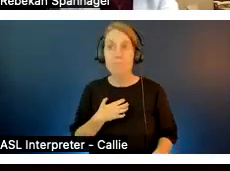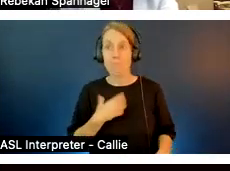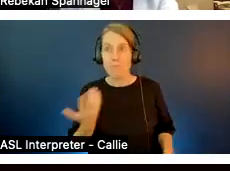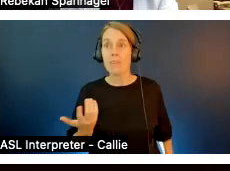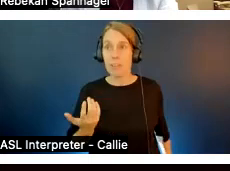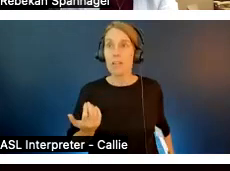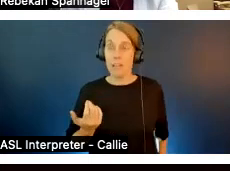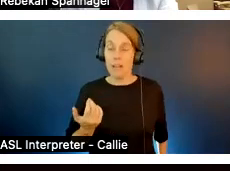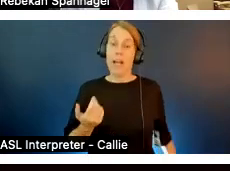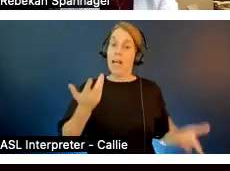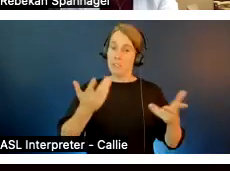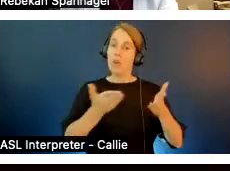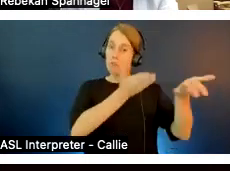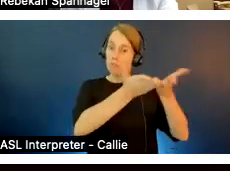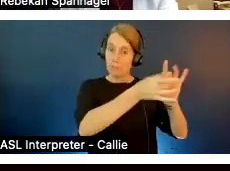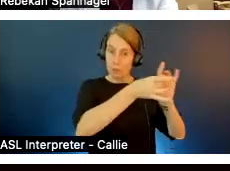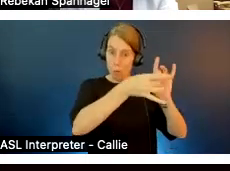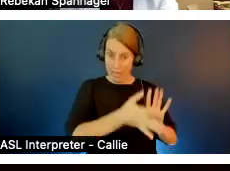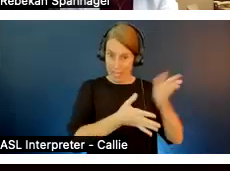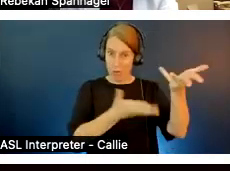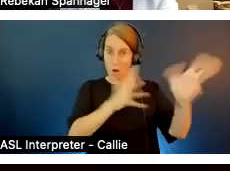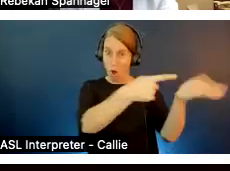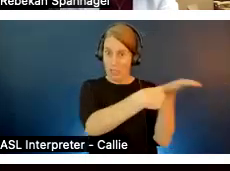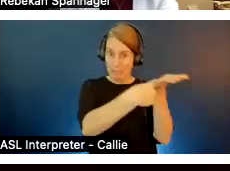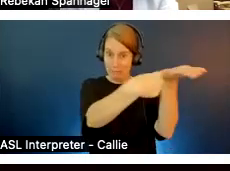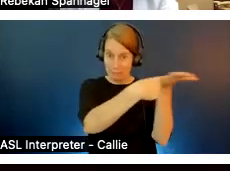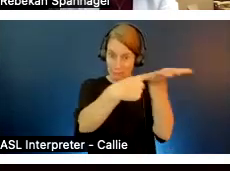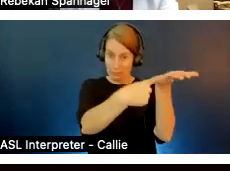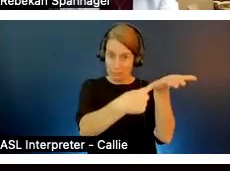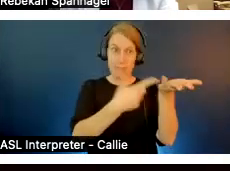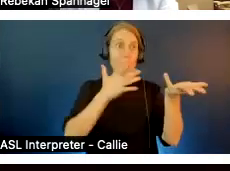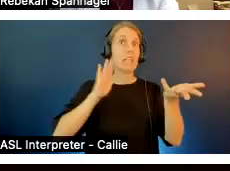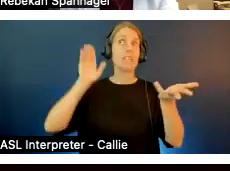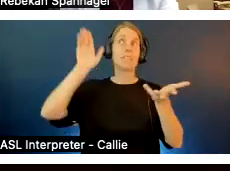service coordinator has the service coordinator effectively raised that a lot of times they have